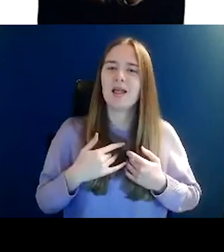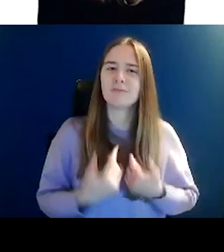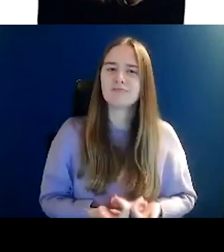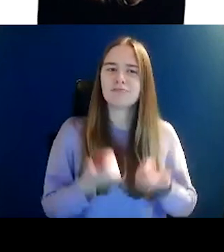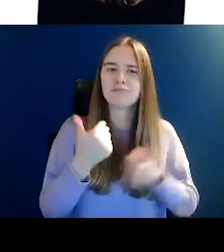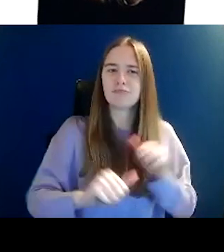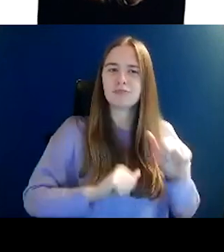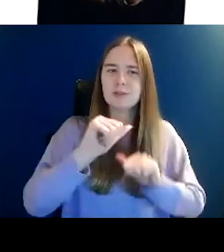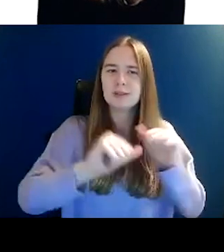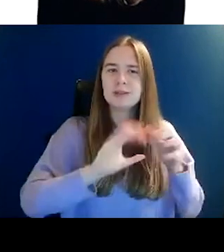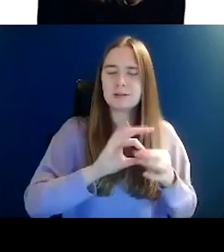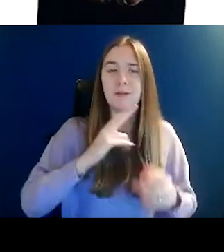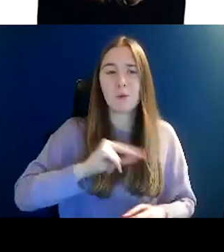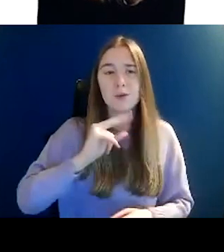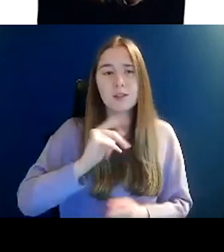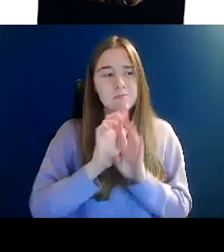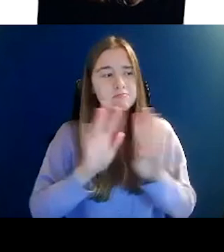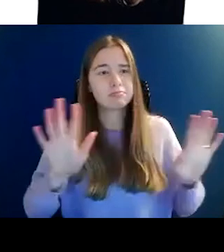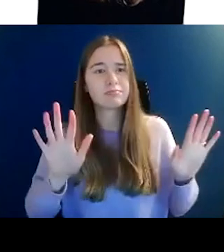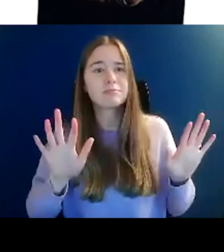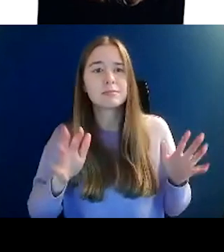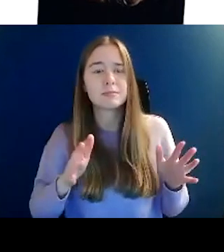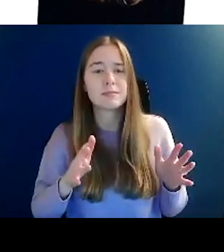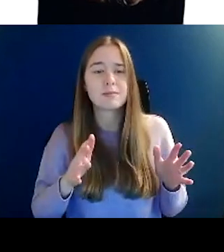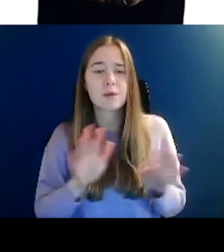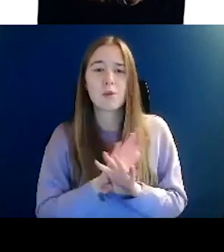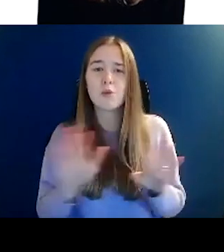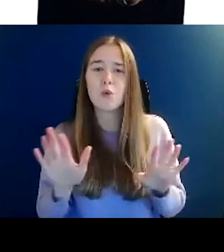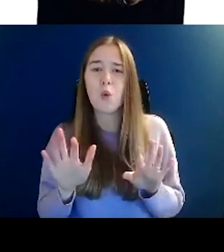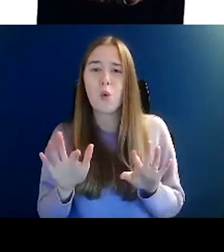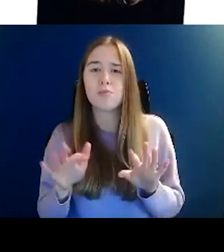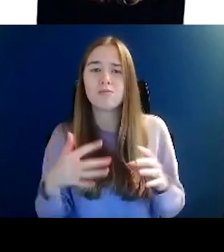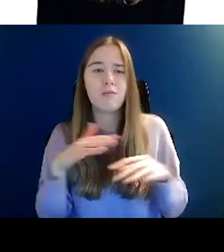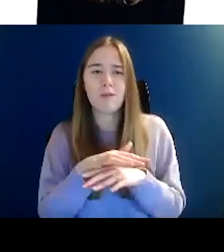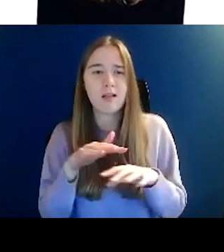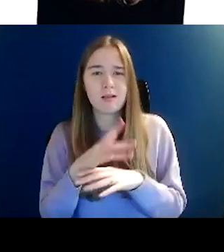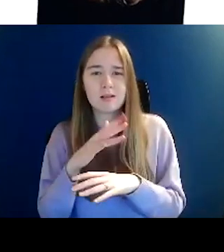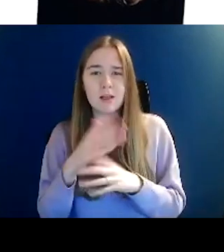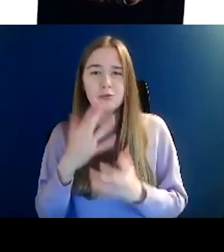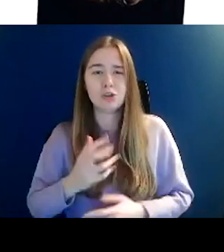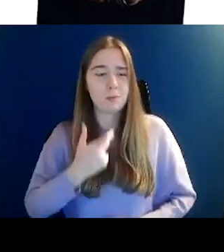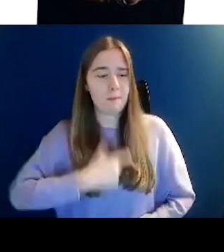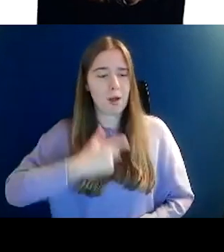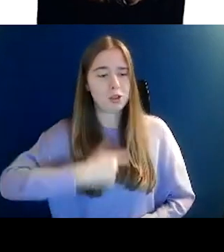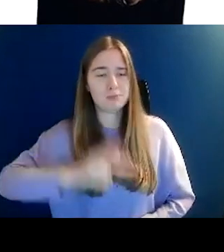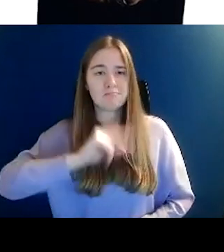and that voices were heard, and there was no, in a way, there was no filter on it. It was a person talking directly to an architect designer